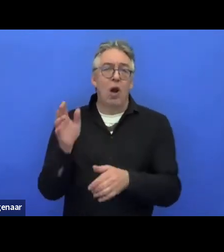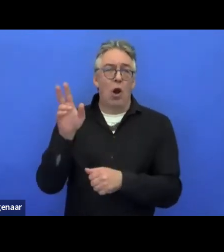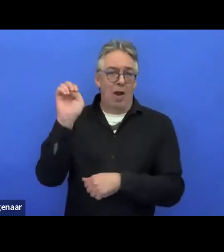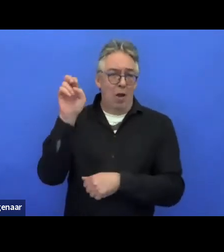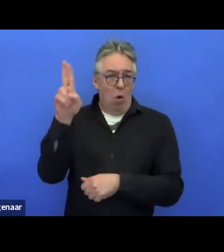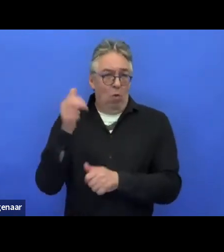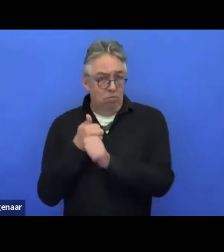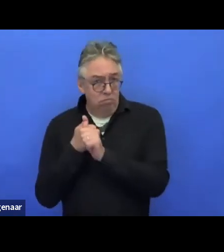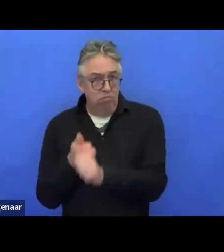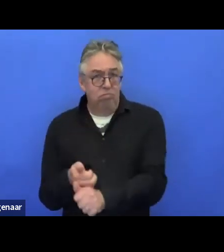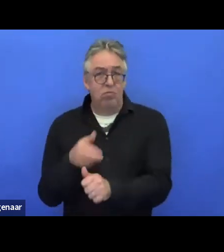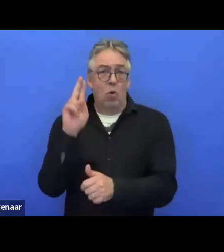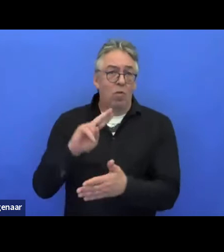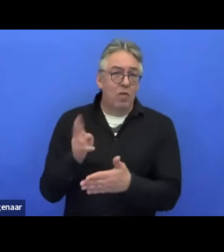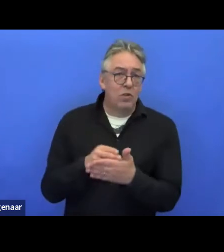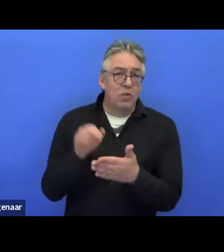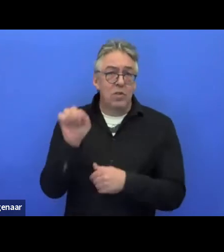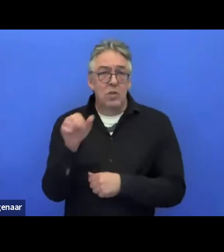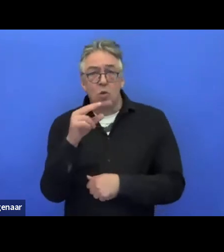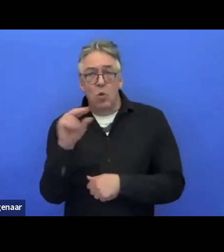for the European Network on Independent Living (ENIL)